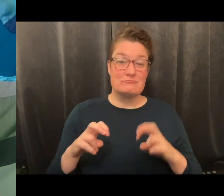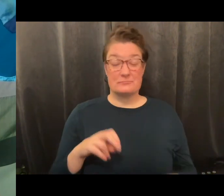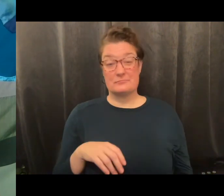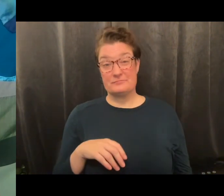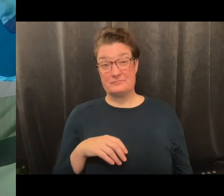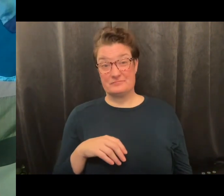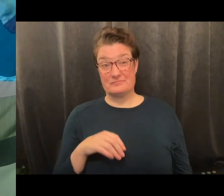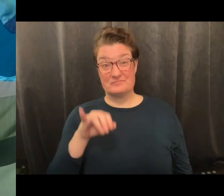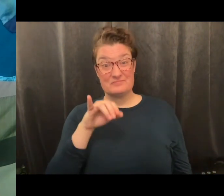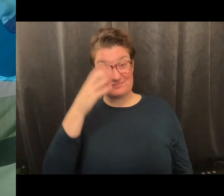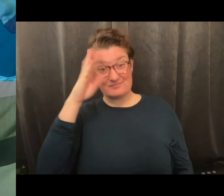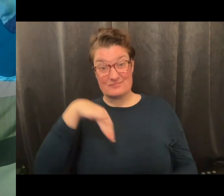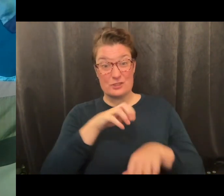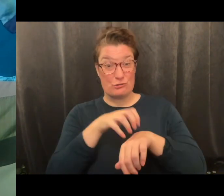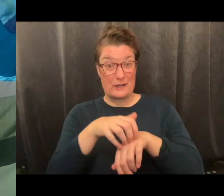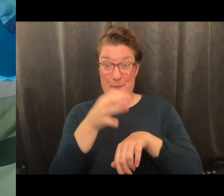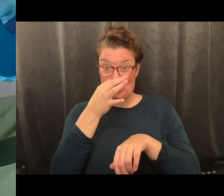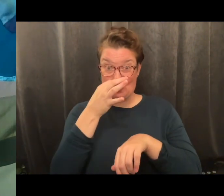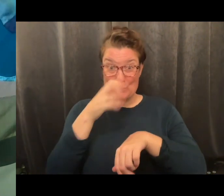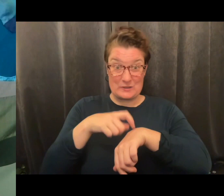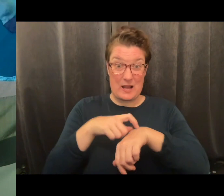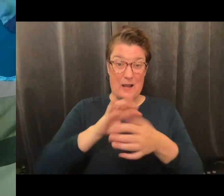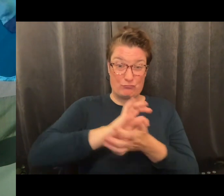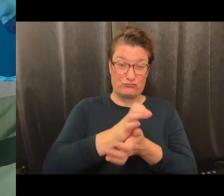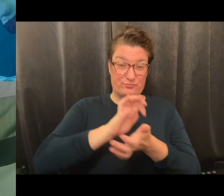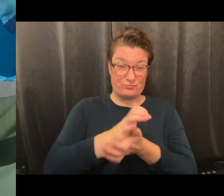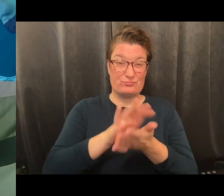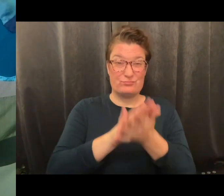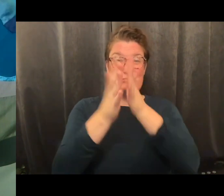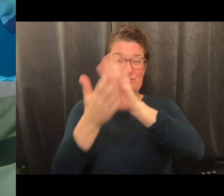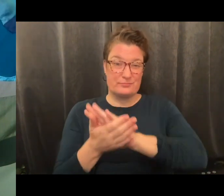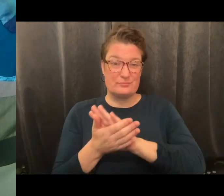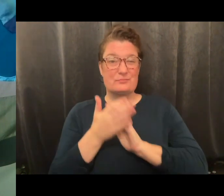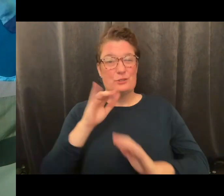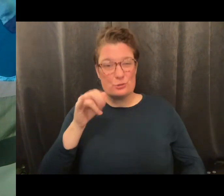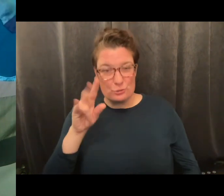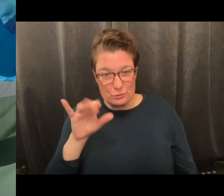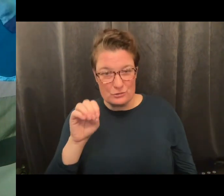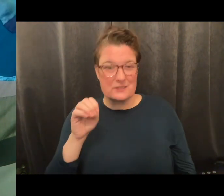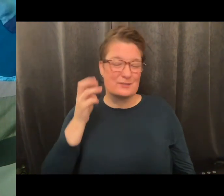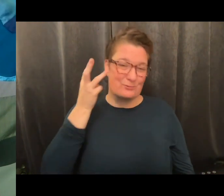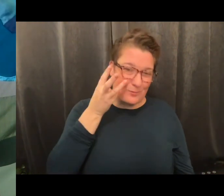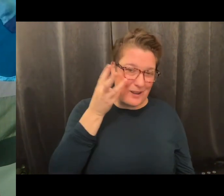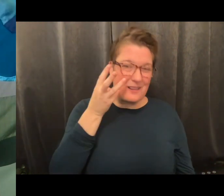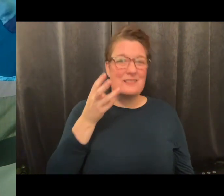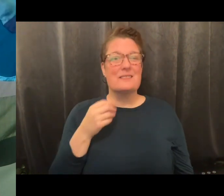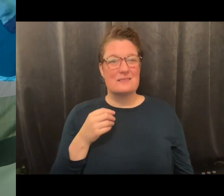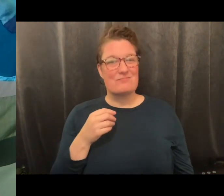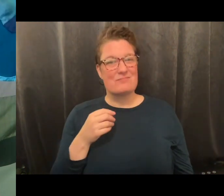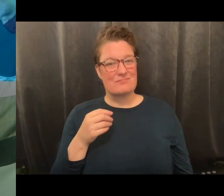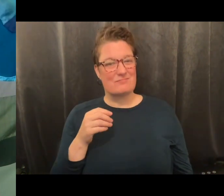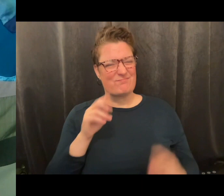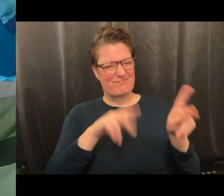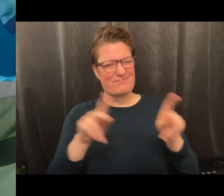turned into wine and grape juice, we too are going through a big transformation